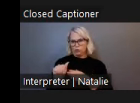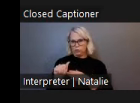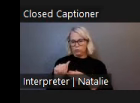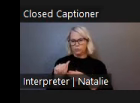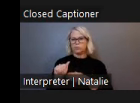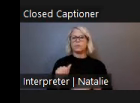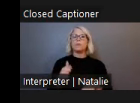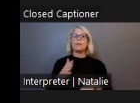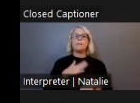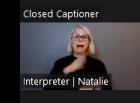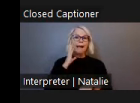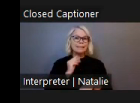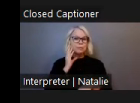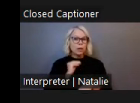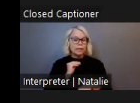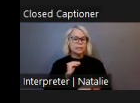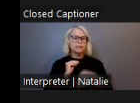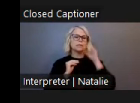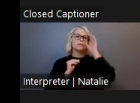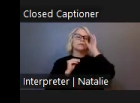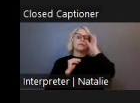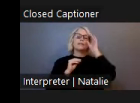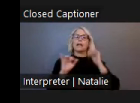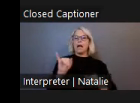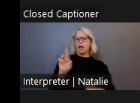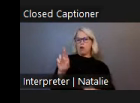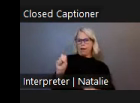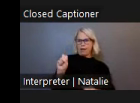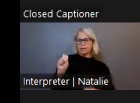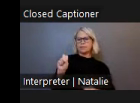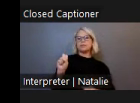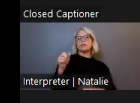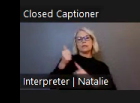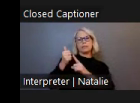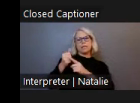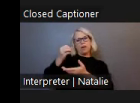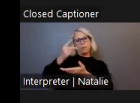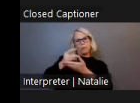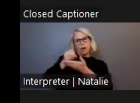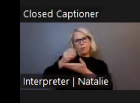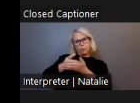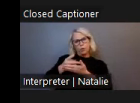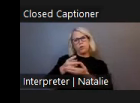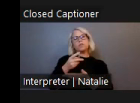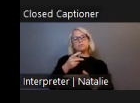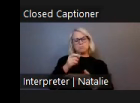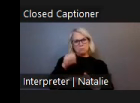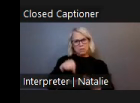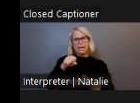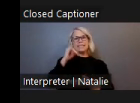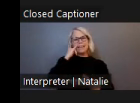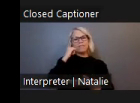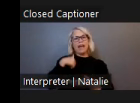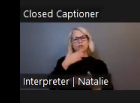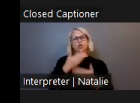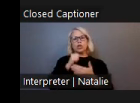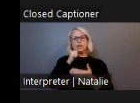My experience is that the IRS approves these things, if they have a good nonprofit purpose